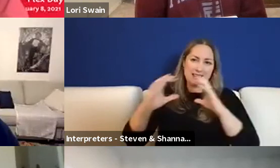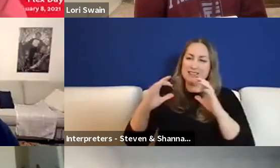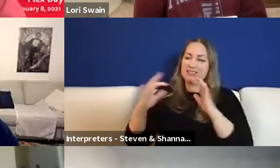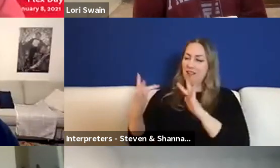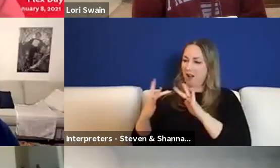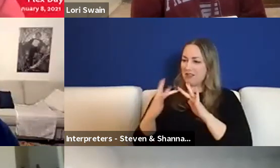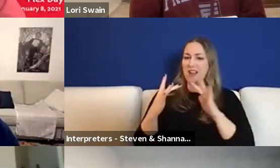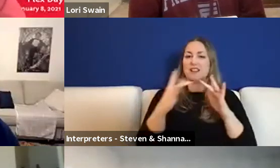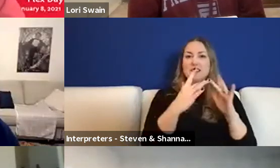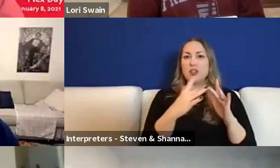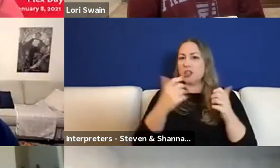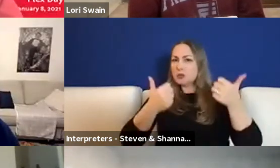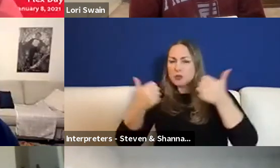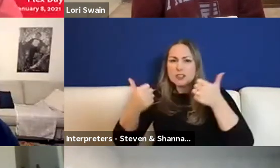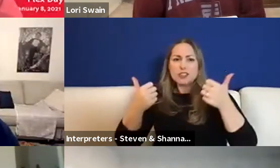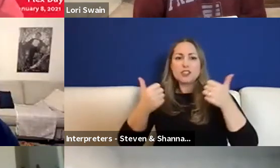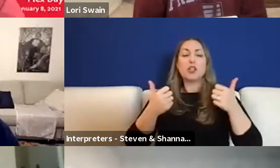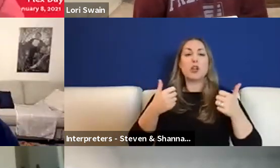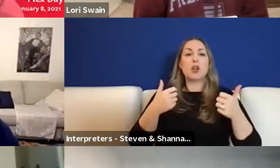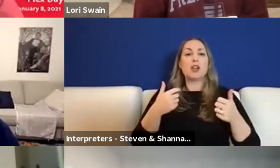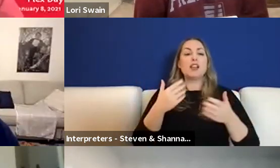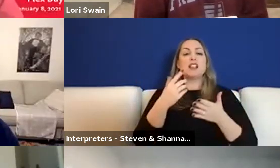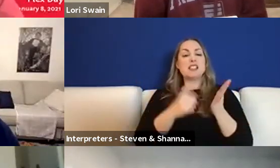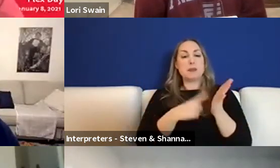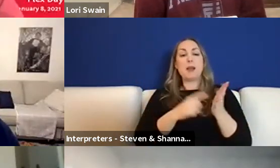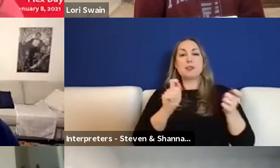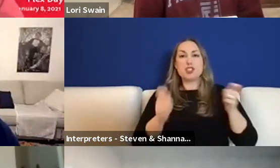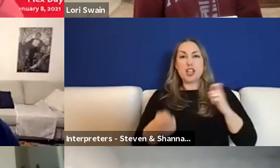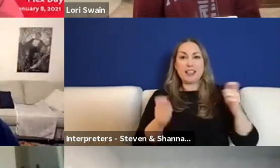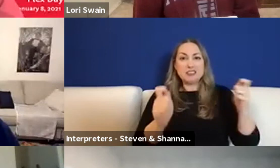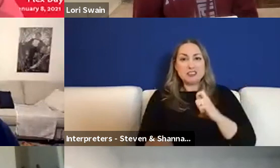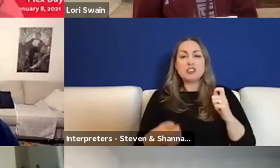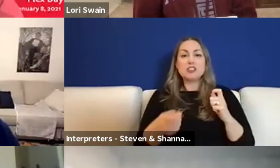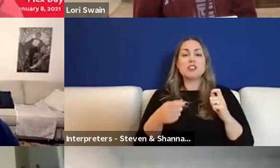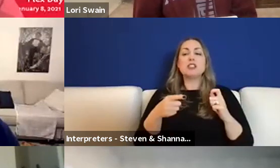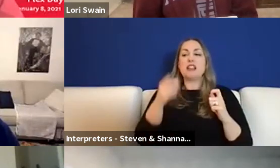curve. So, so just trying to we're gonna all be figuring that out as a campus and how we're gonna, we're gonna move forward.